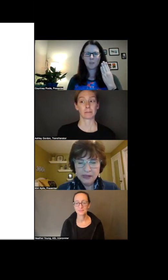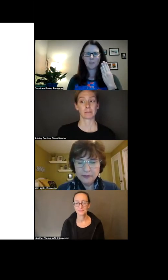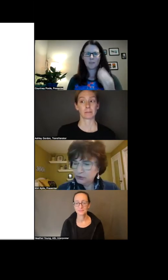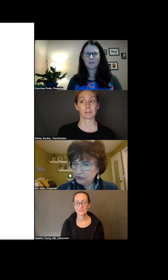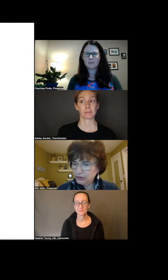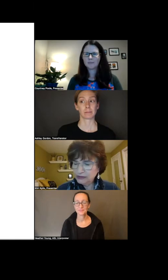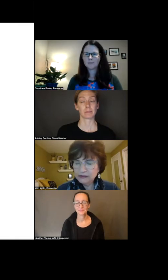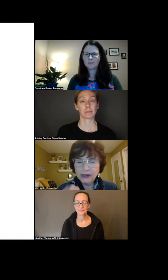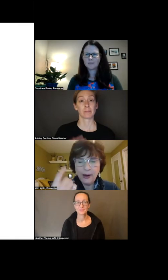Number two is.